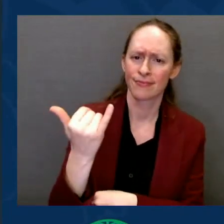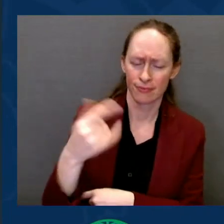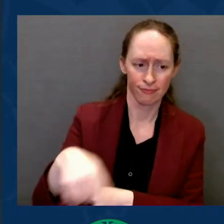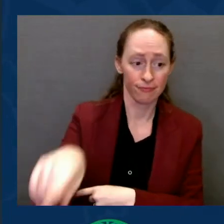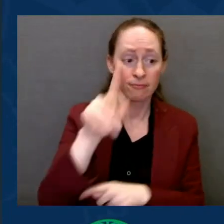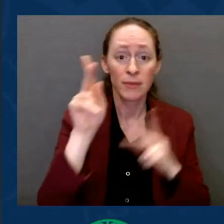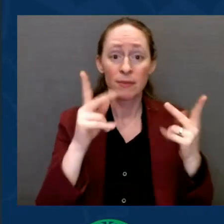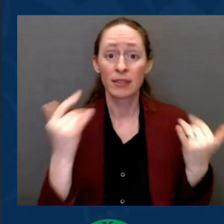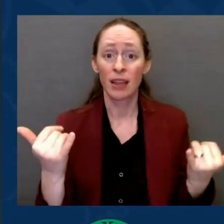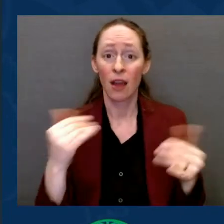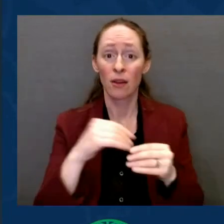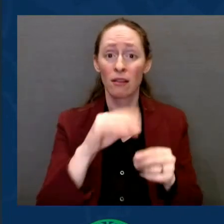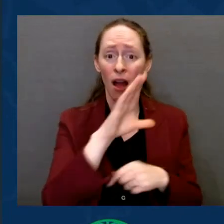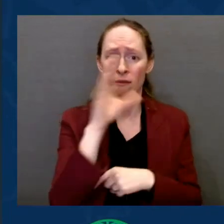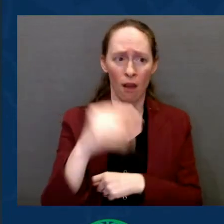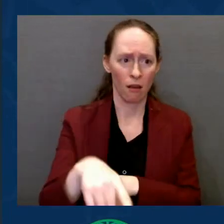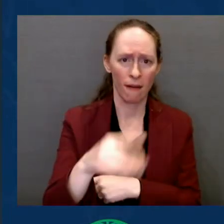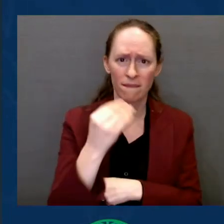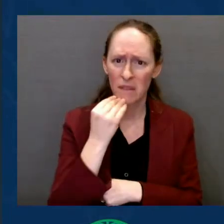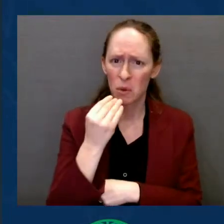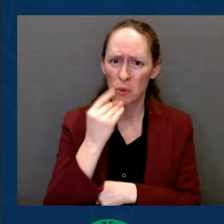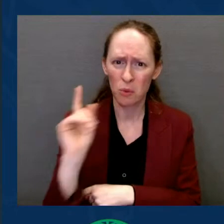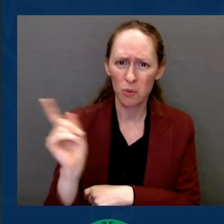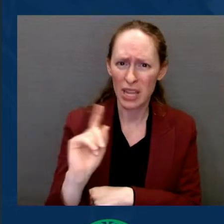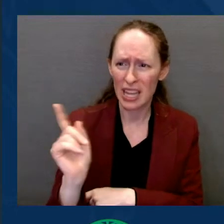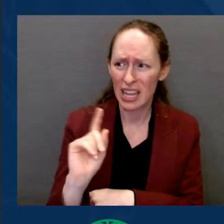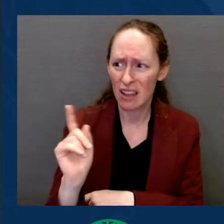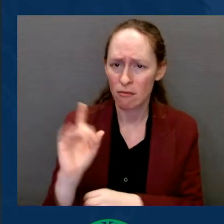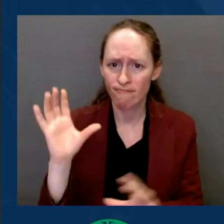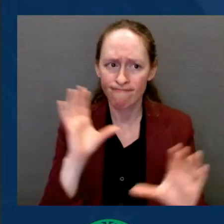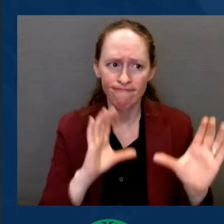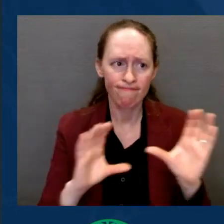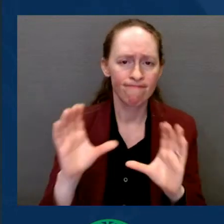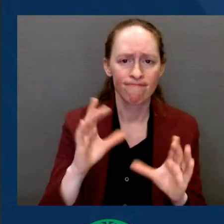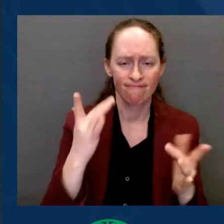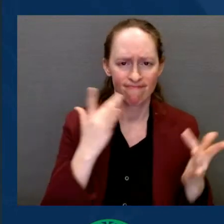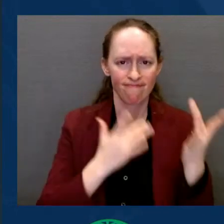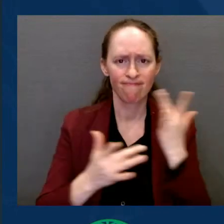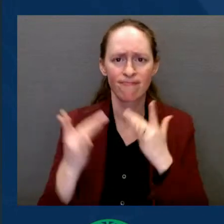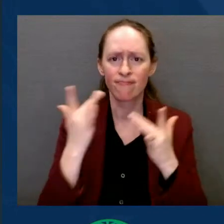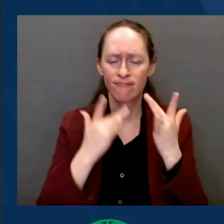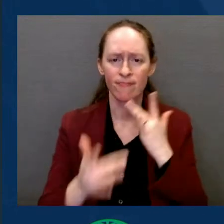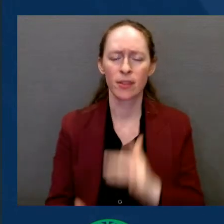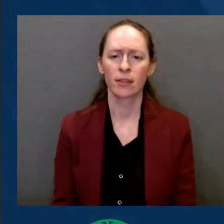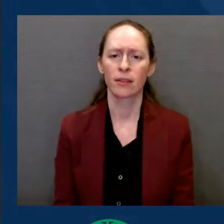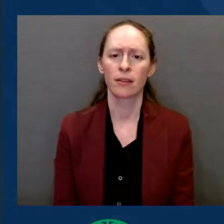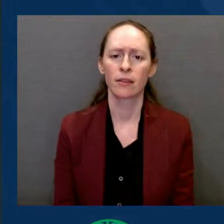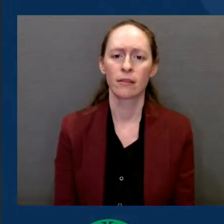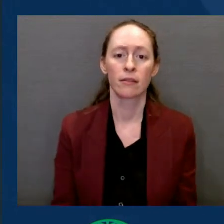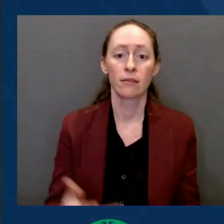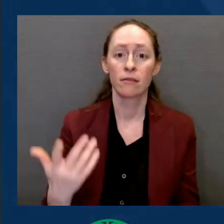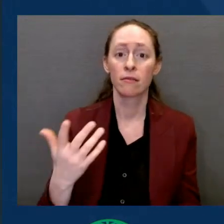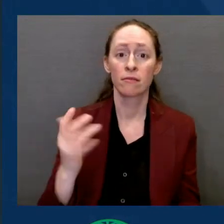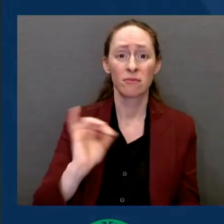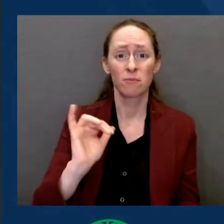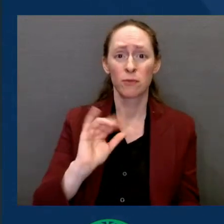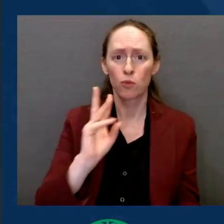2022, a drought struck and the food costs soared, in part due to Russia's unprovoked war against Ukraine,